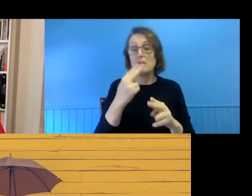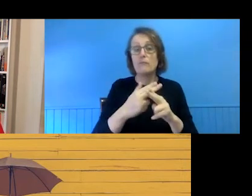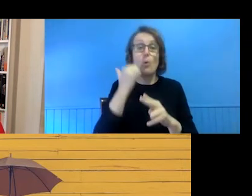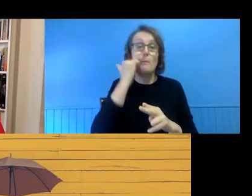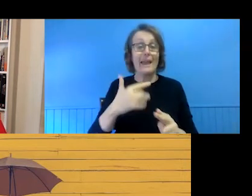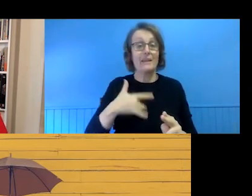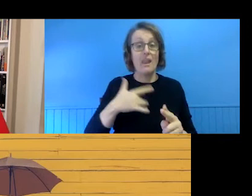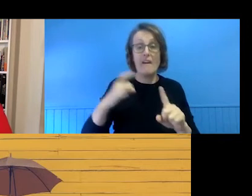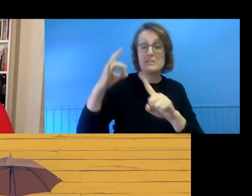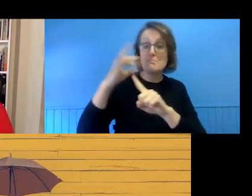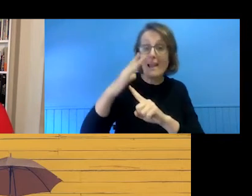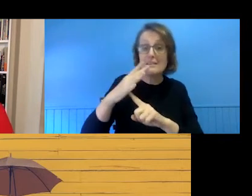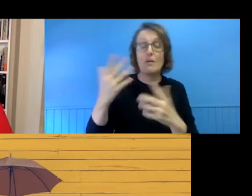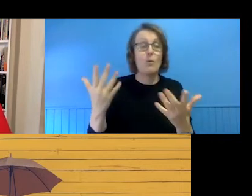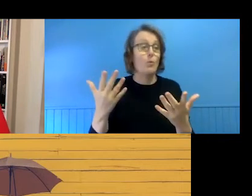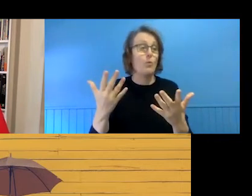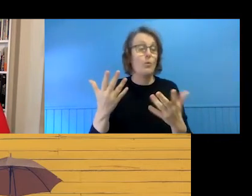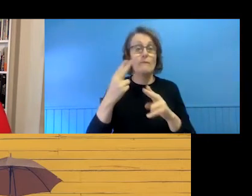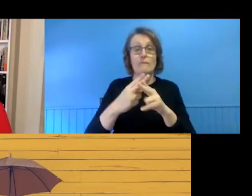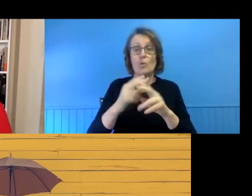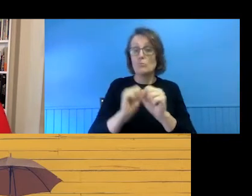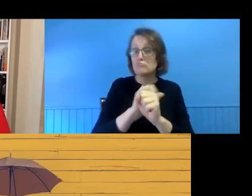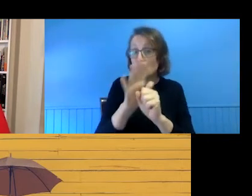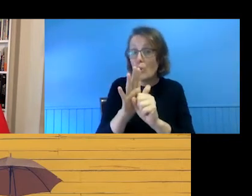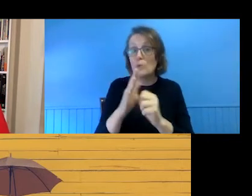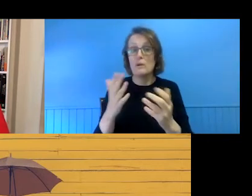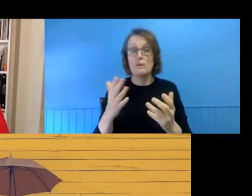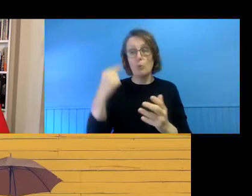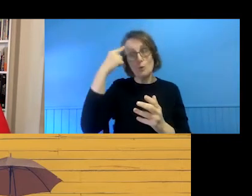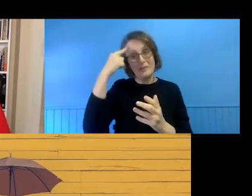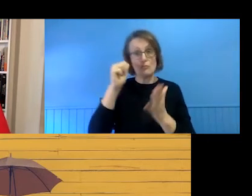happening with COVID-19, imagery that you think is appropriate. Just